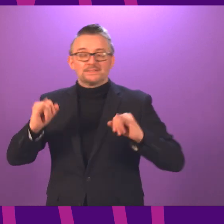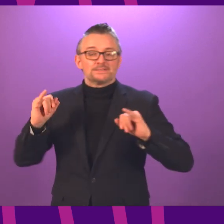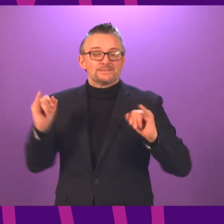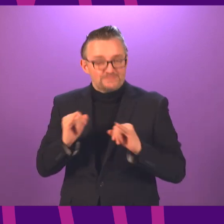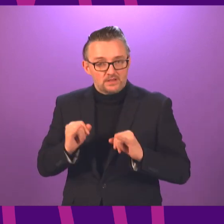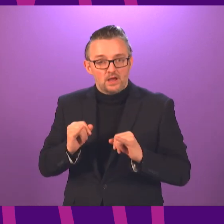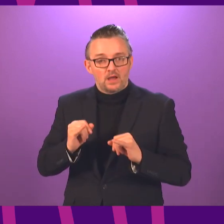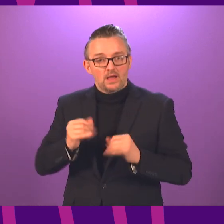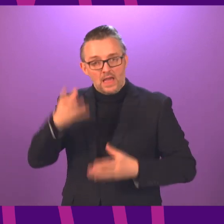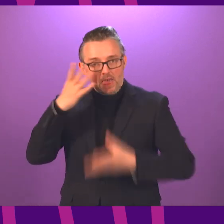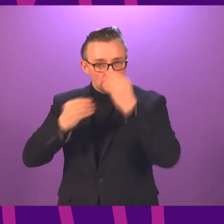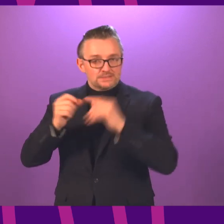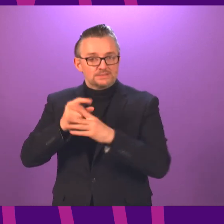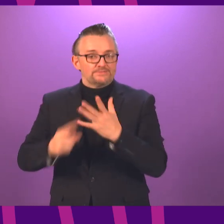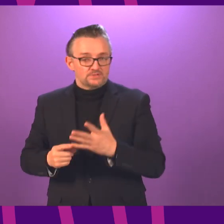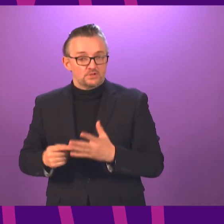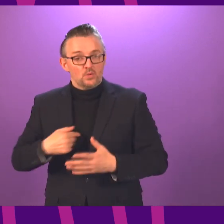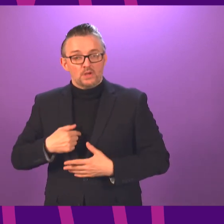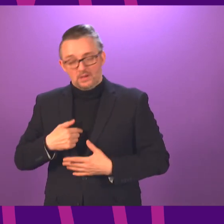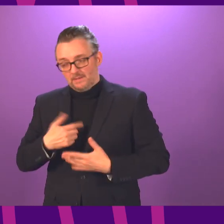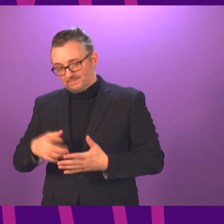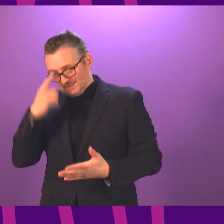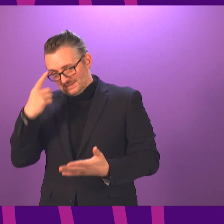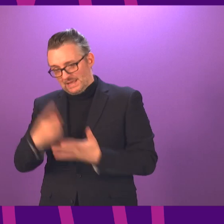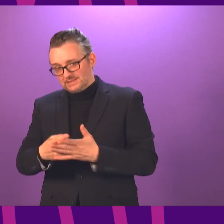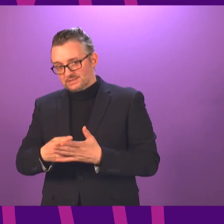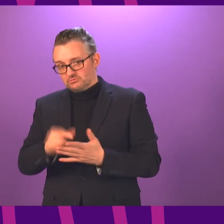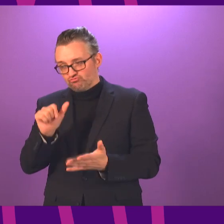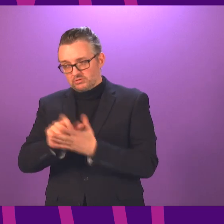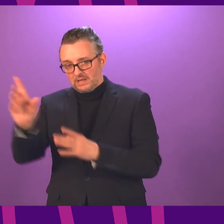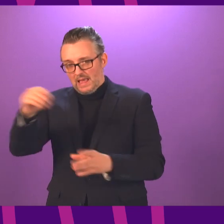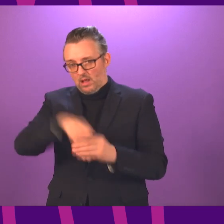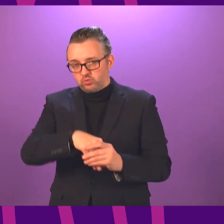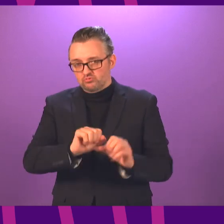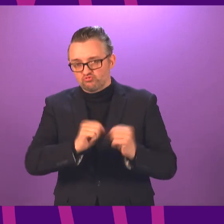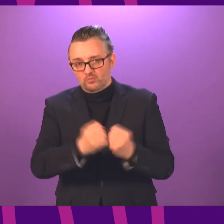but we have taken the decision—rightly, I think—to include in group 6 people with